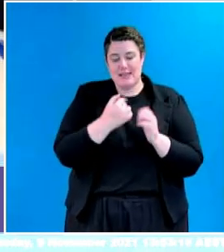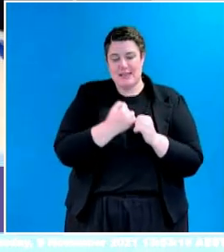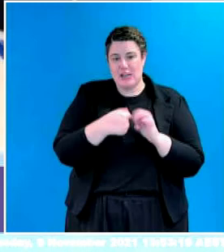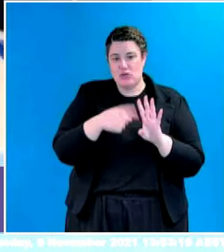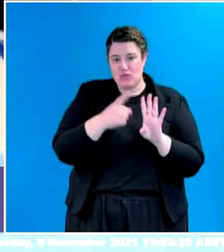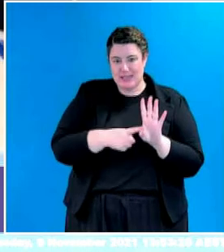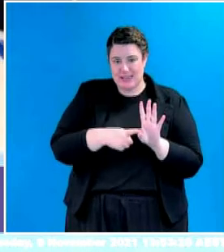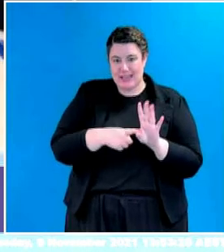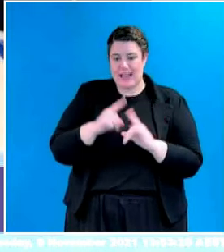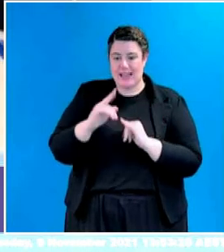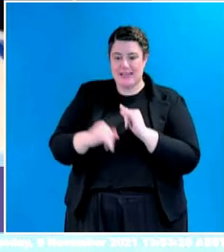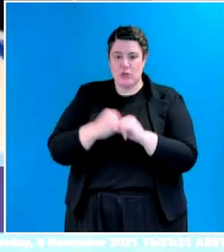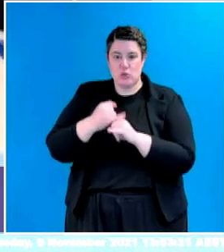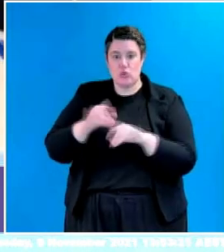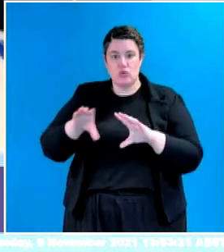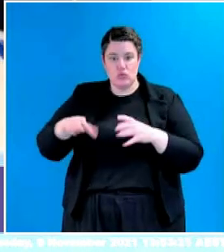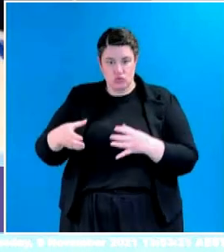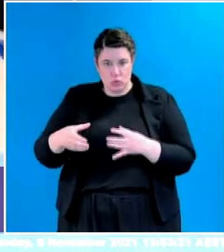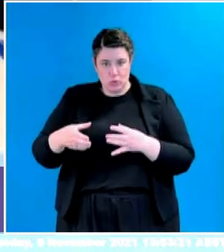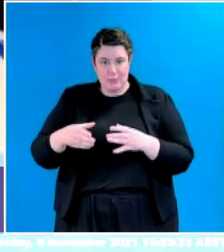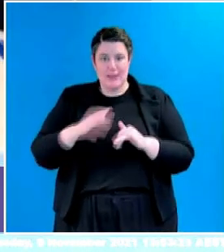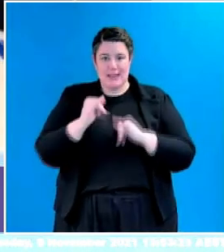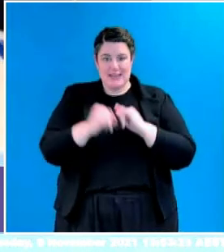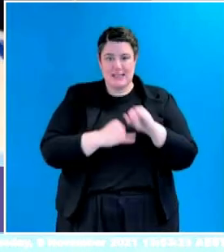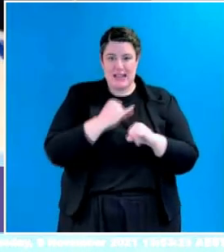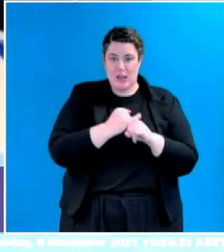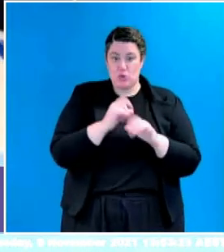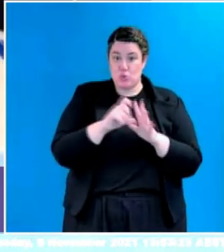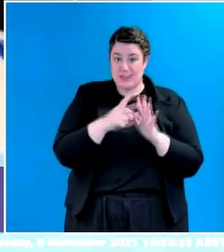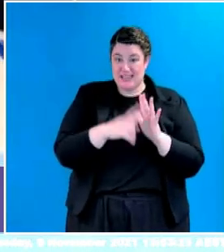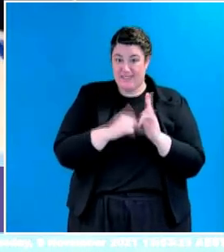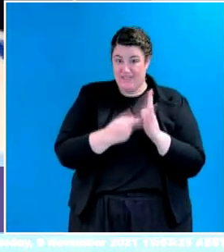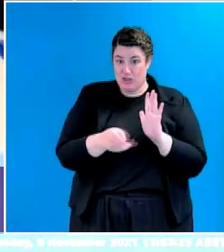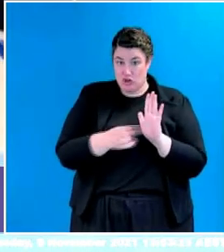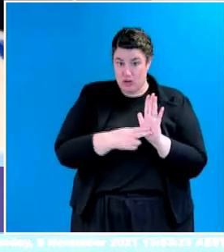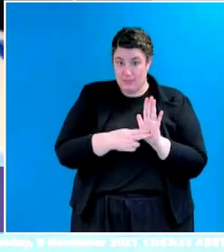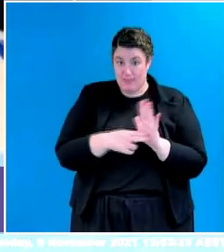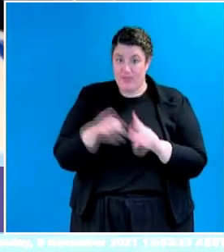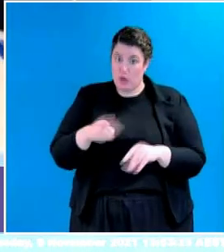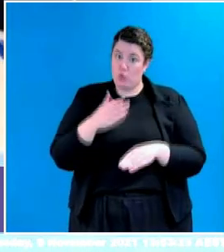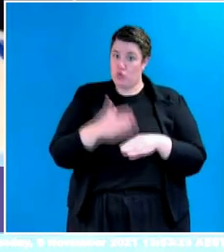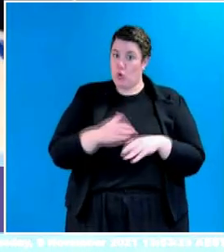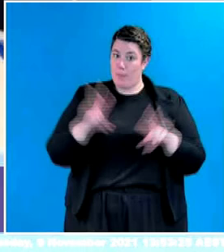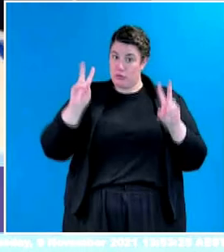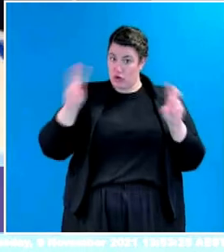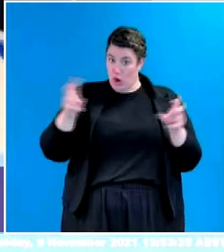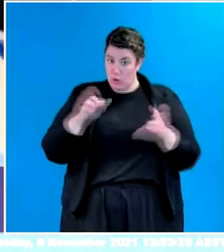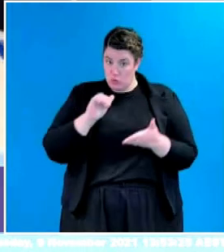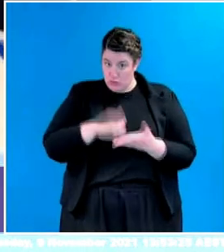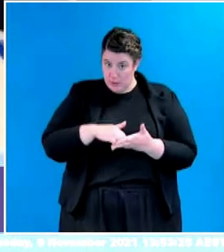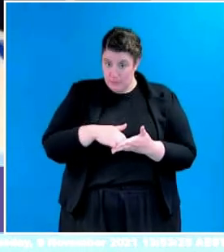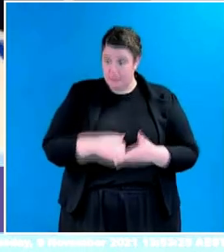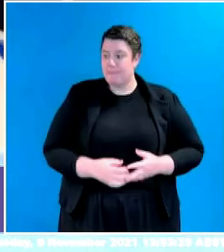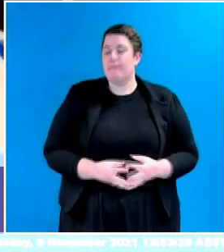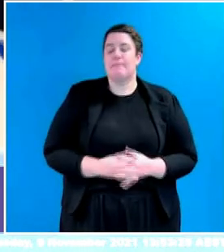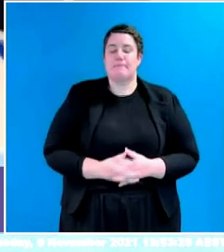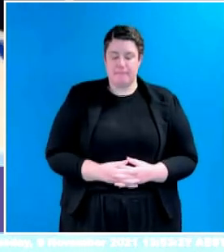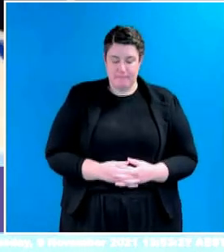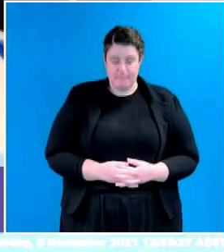Group, International Division. That's your official title; is that right? That's correct.